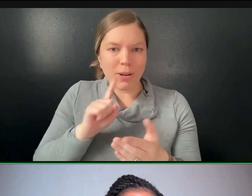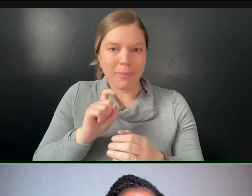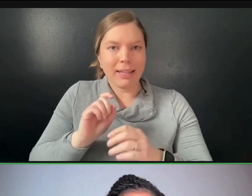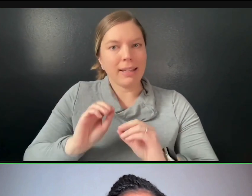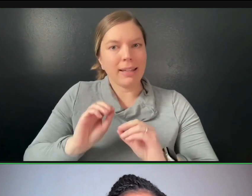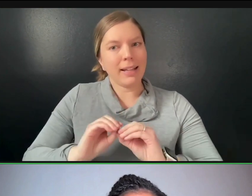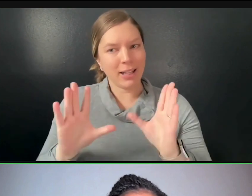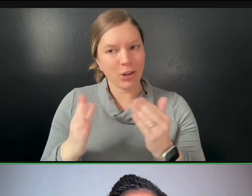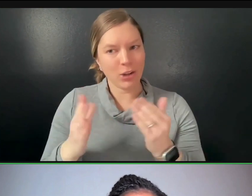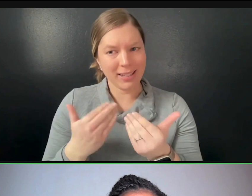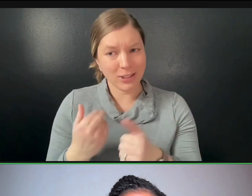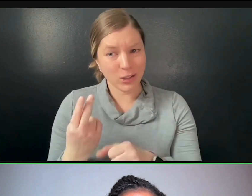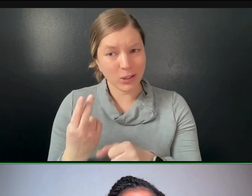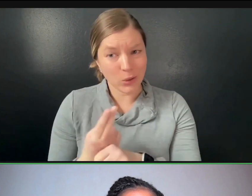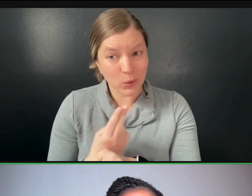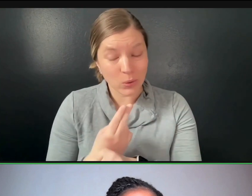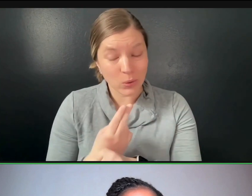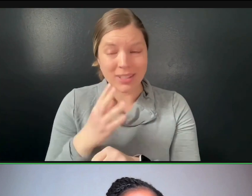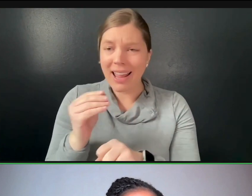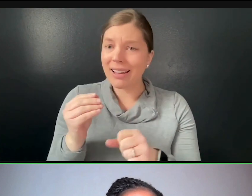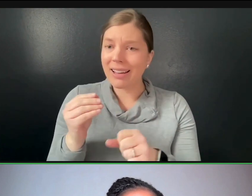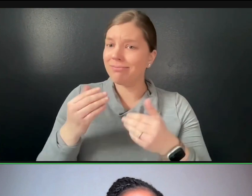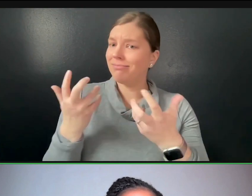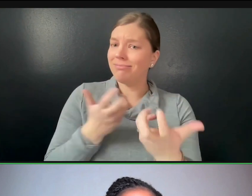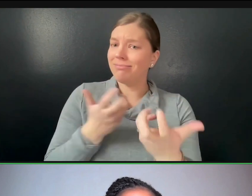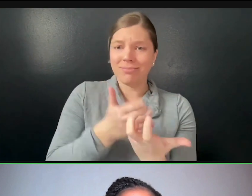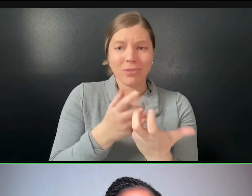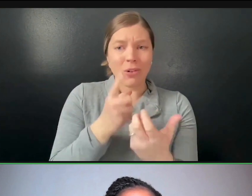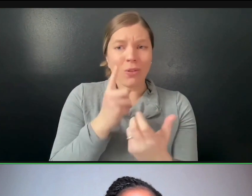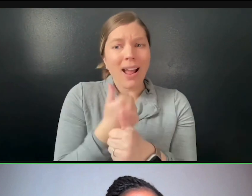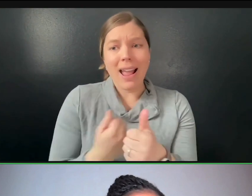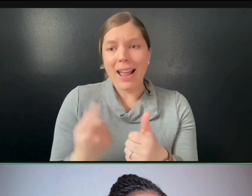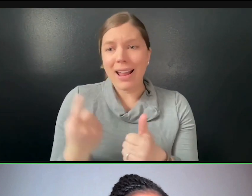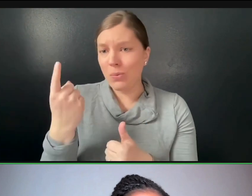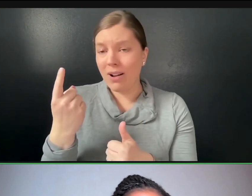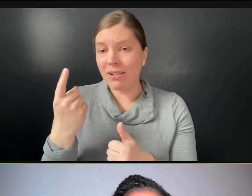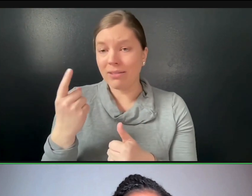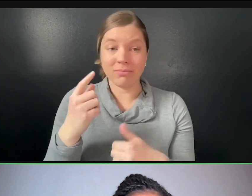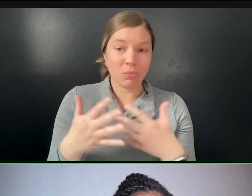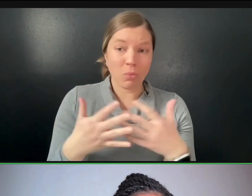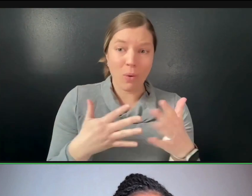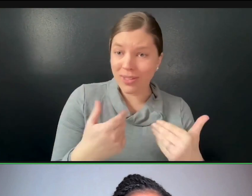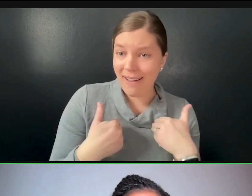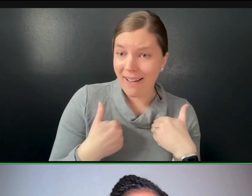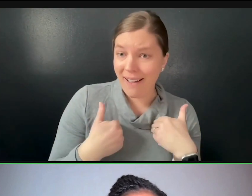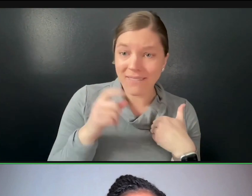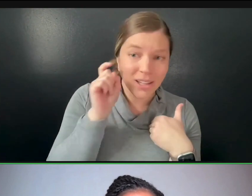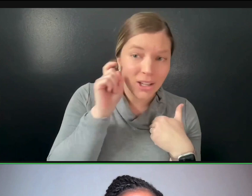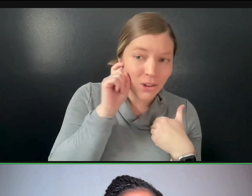available for borrow. So you want to make sure that devices or access is